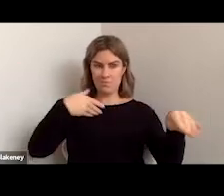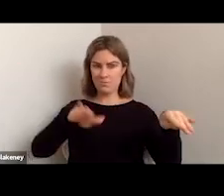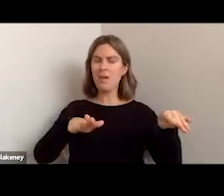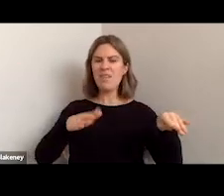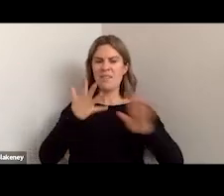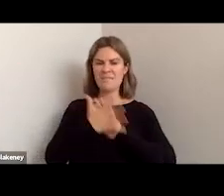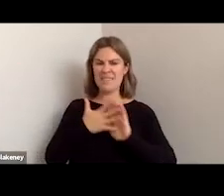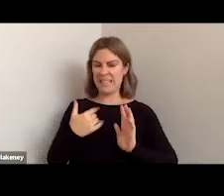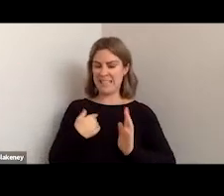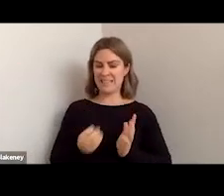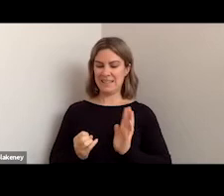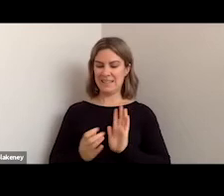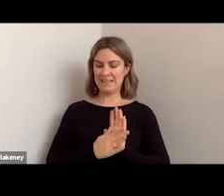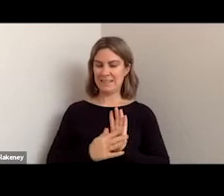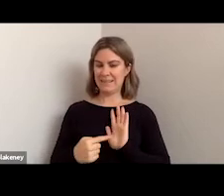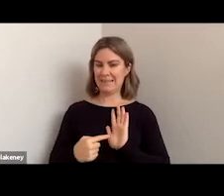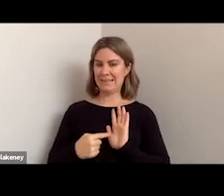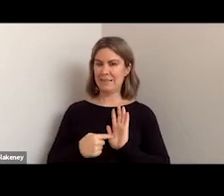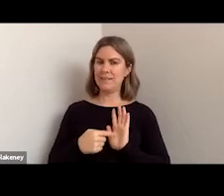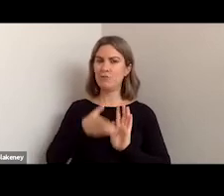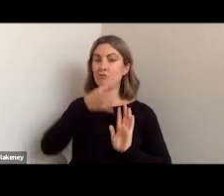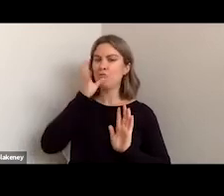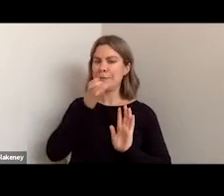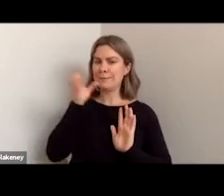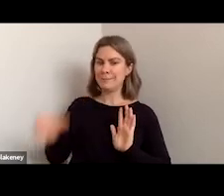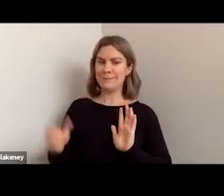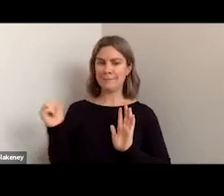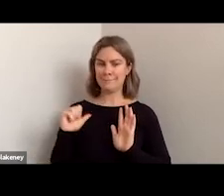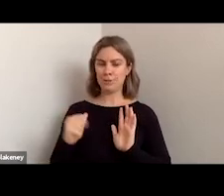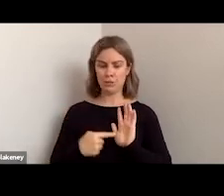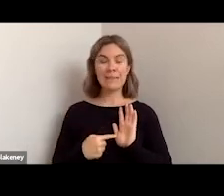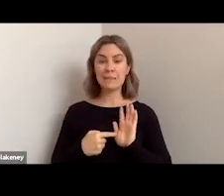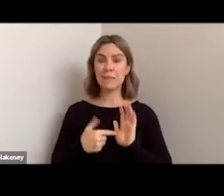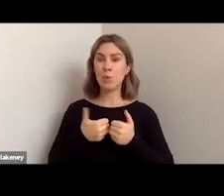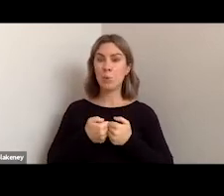that Margarita down and got herself a taxi and went home." "No, I want to stay!